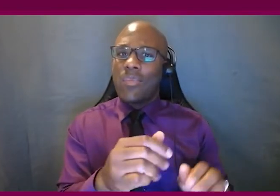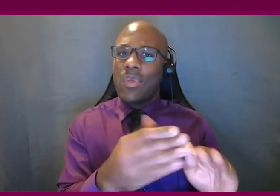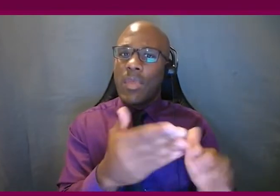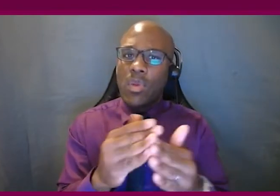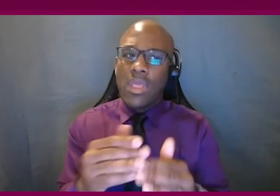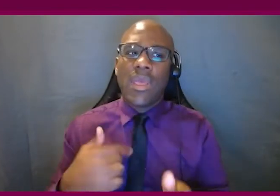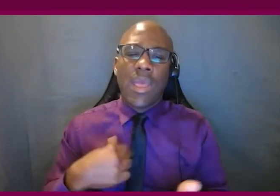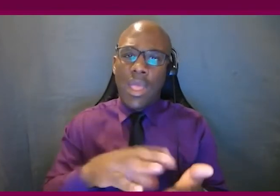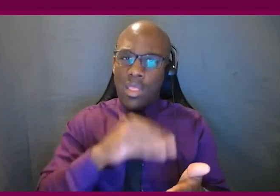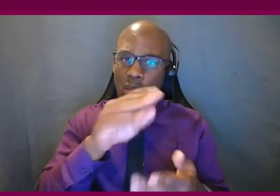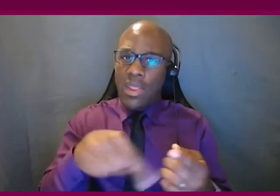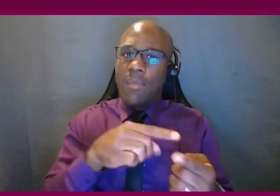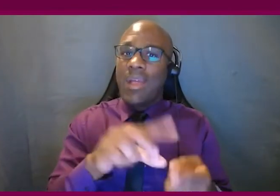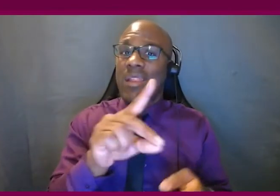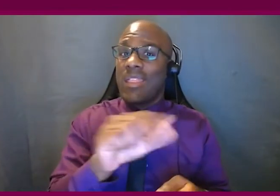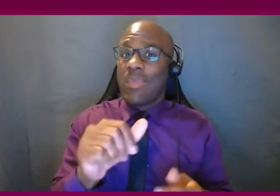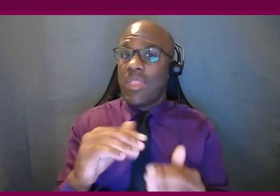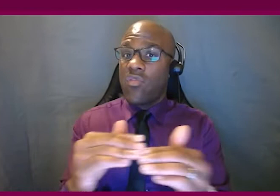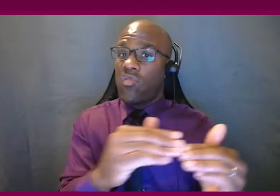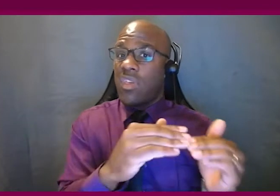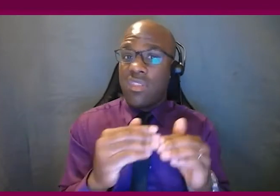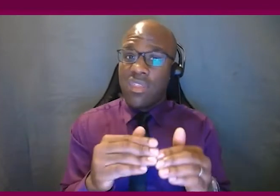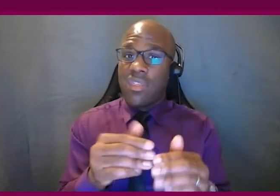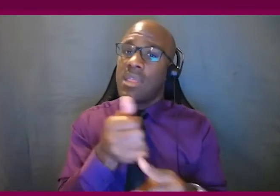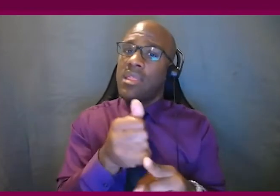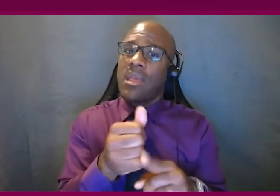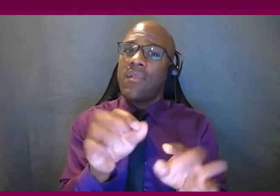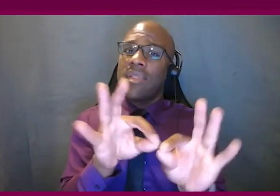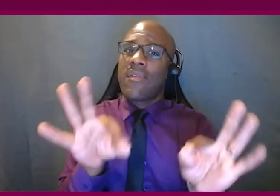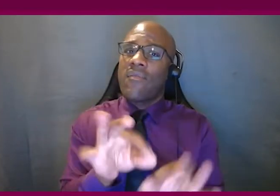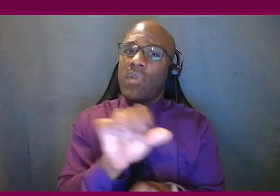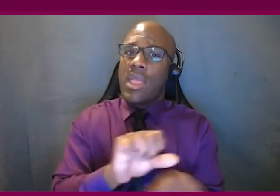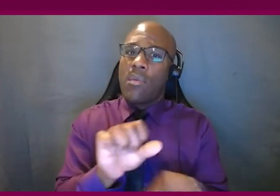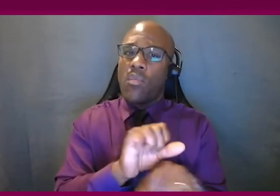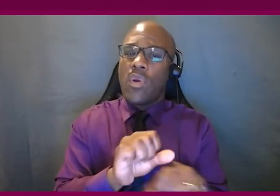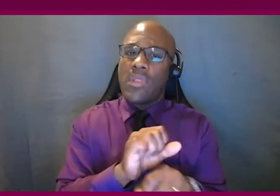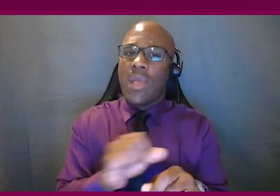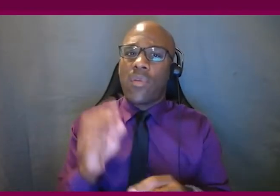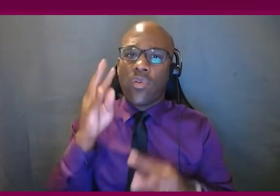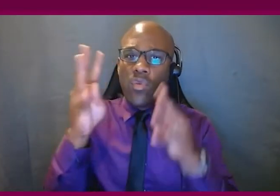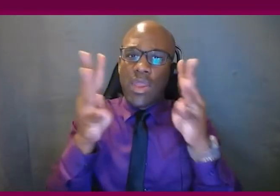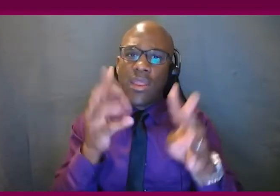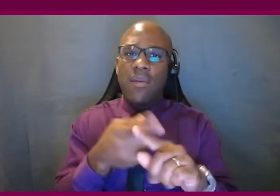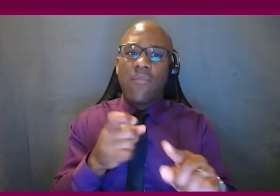are a performance art collective of BIPOC, queer, disabled folks.